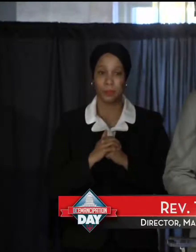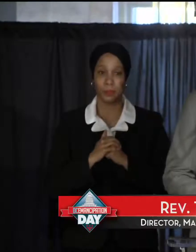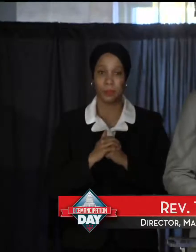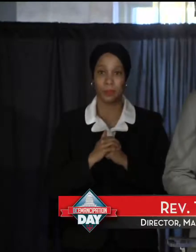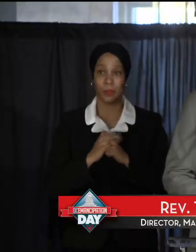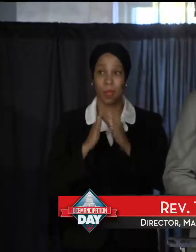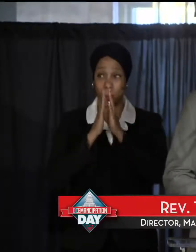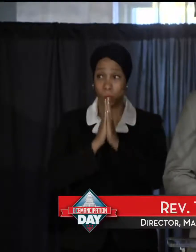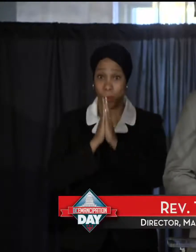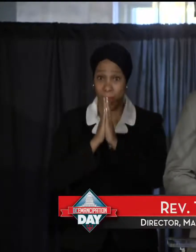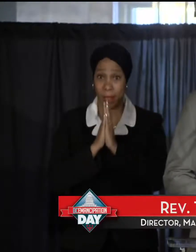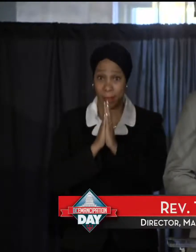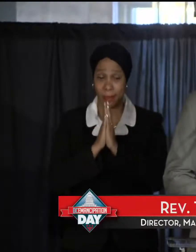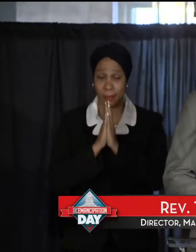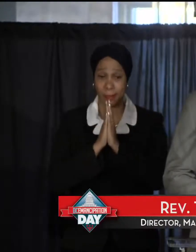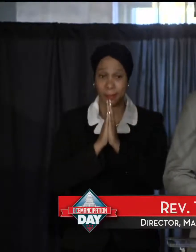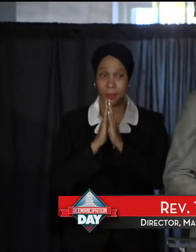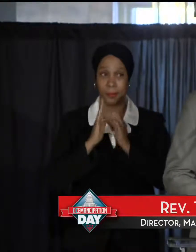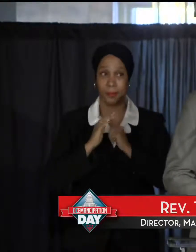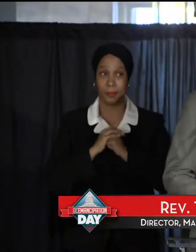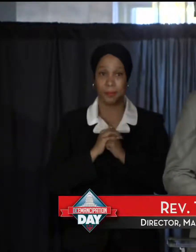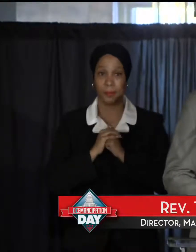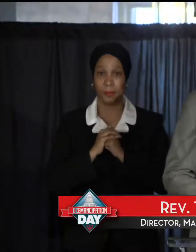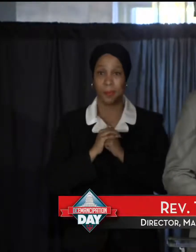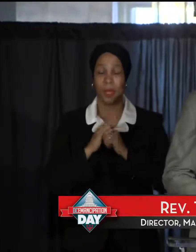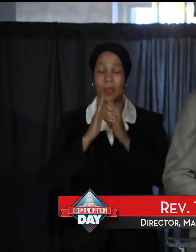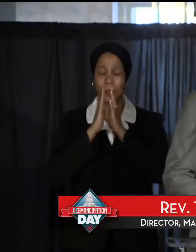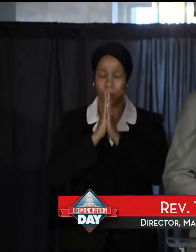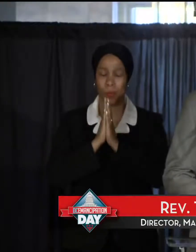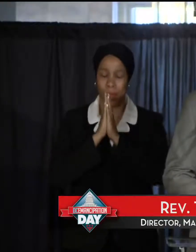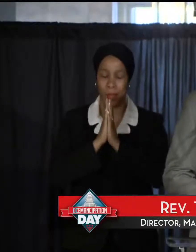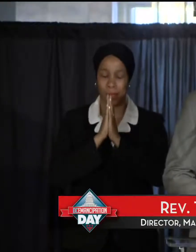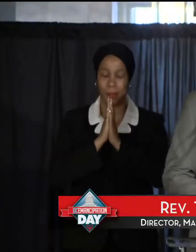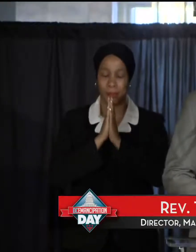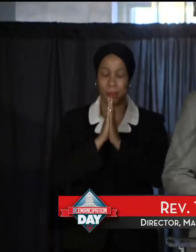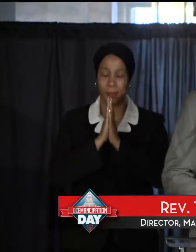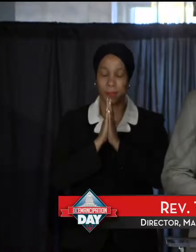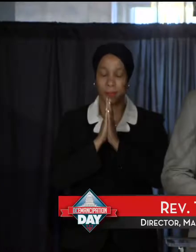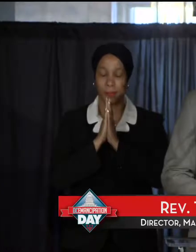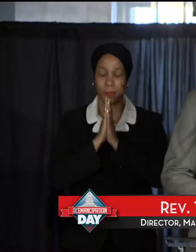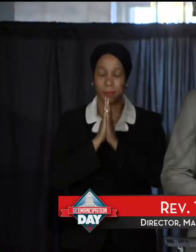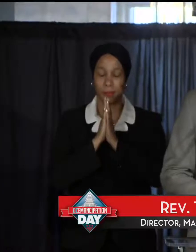LET US PRAY. LET US PRAY.